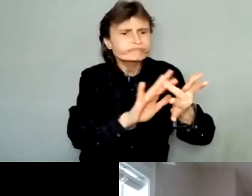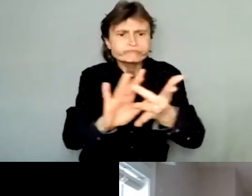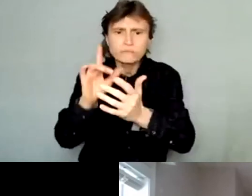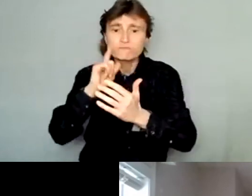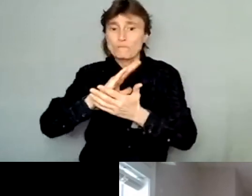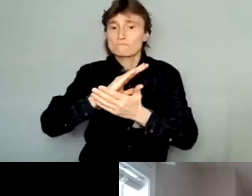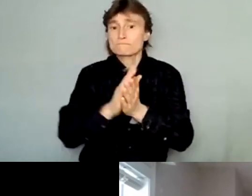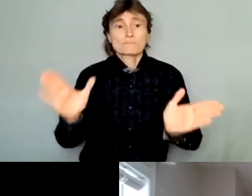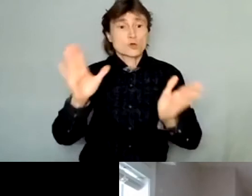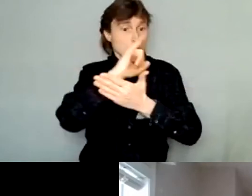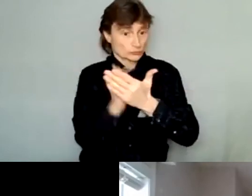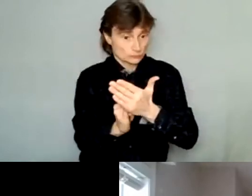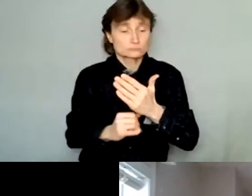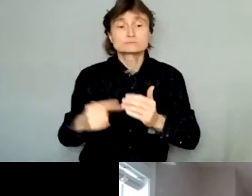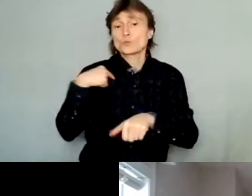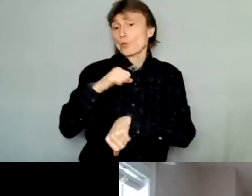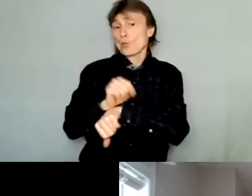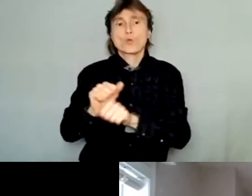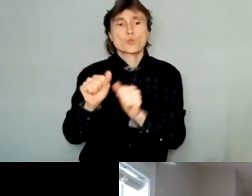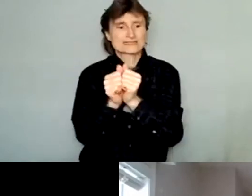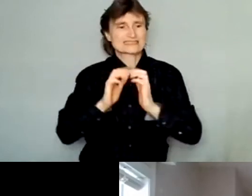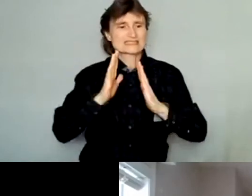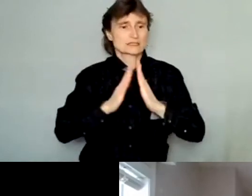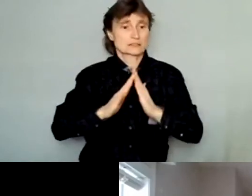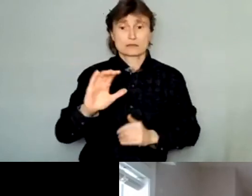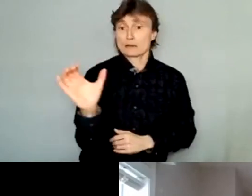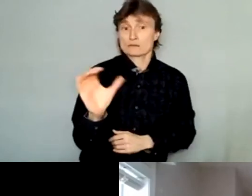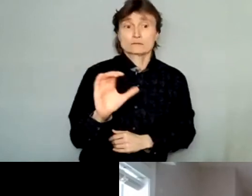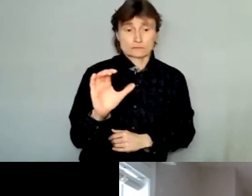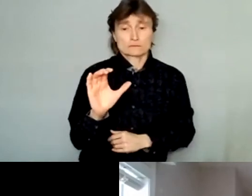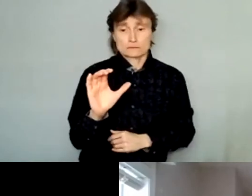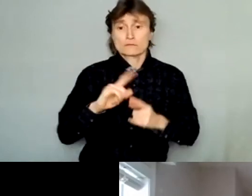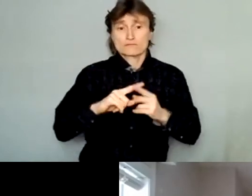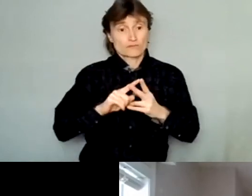And we are working very closely with the City of Calgary to transition the program over